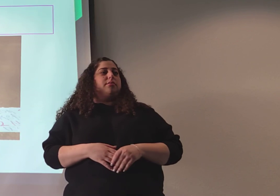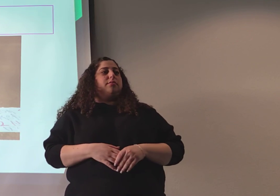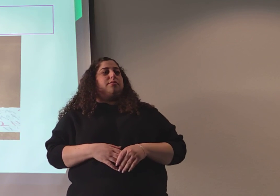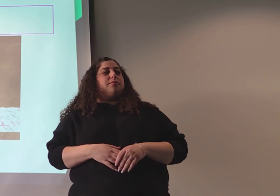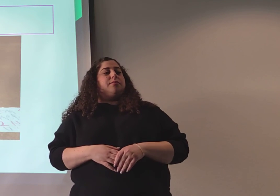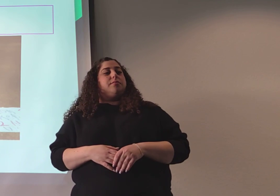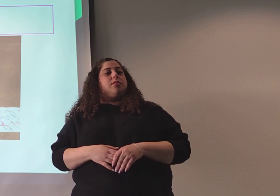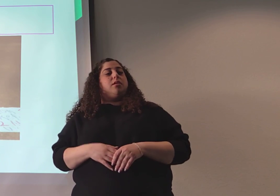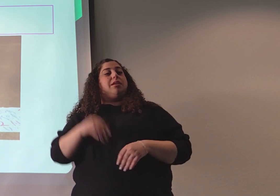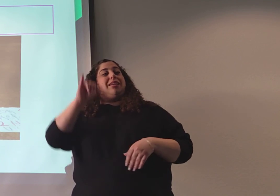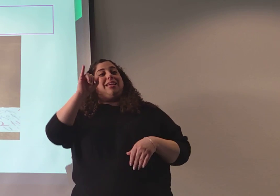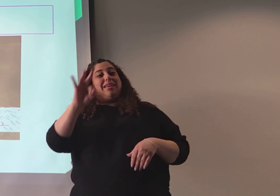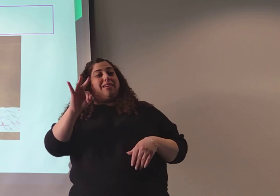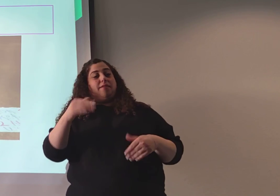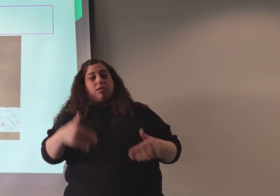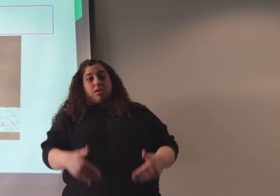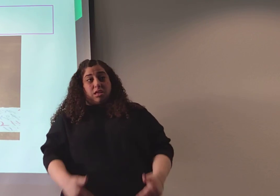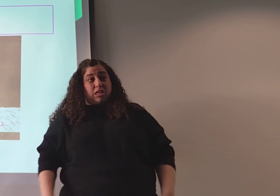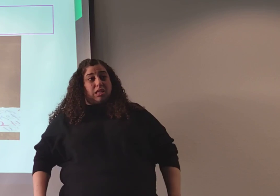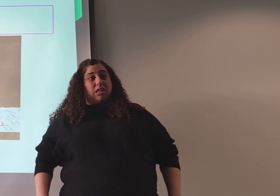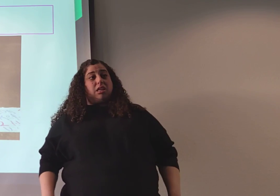you have to look at the age of the building, the situation.